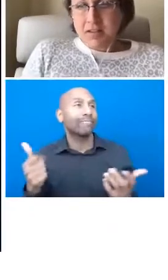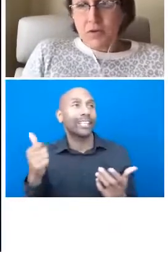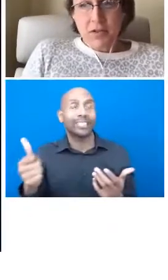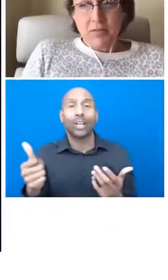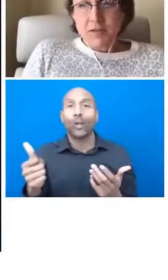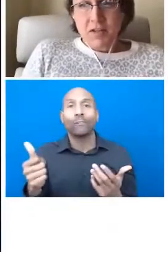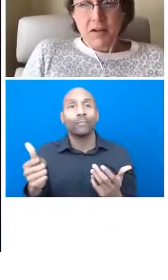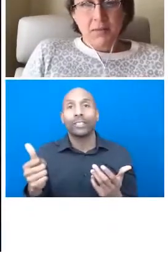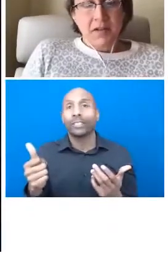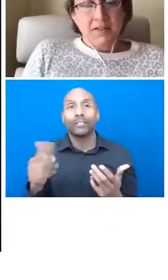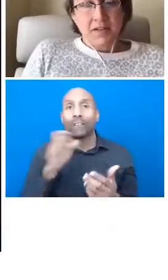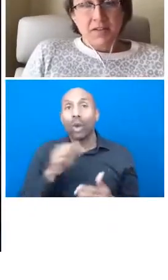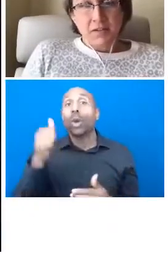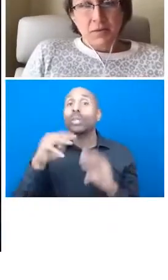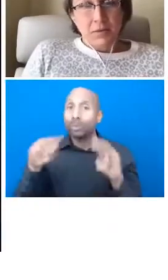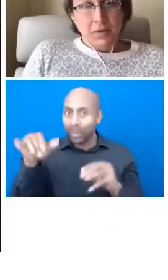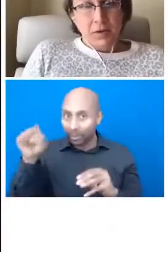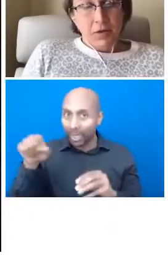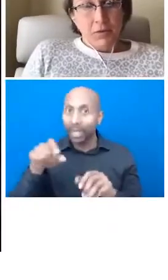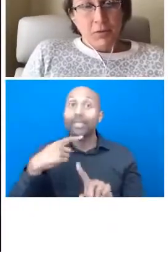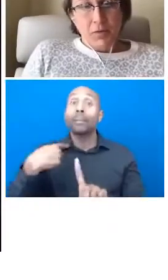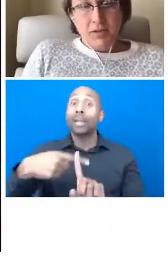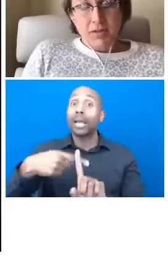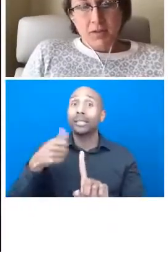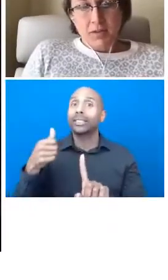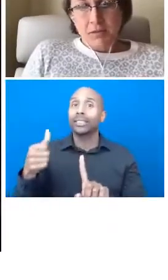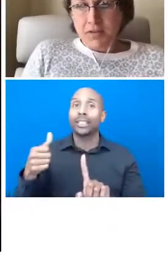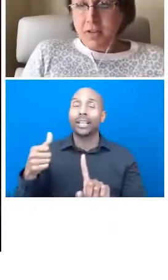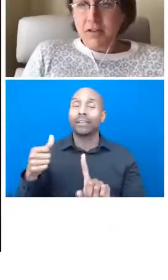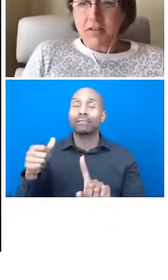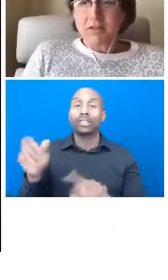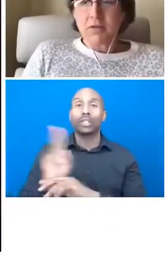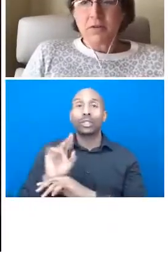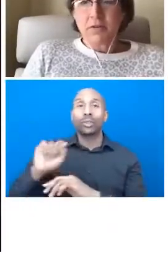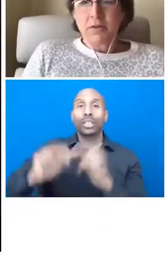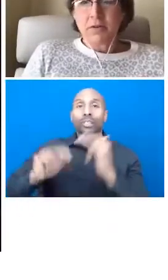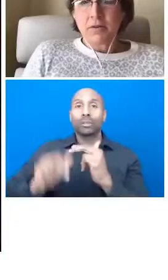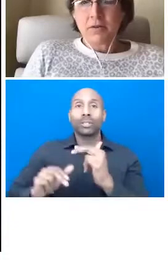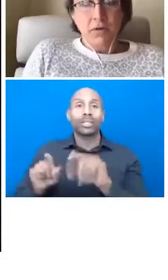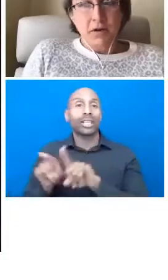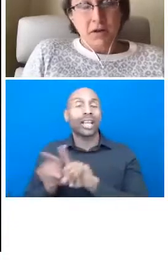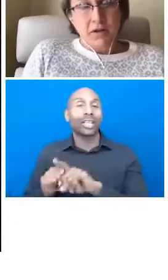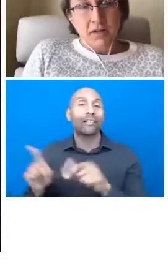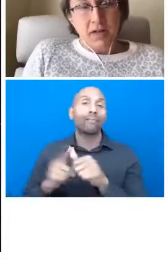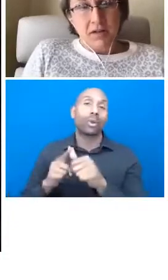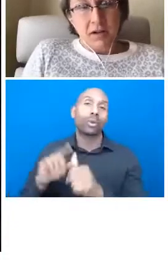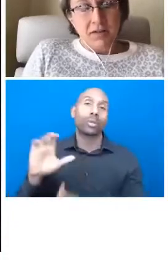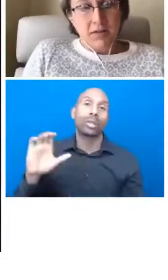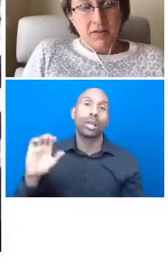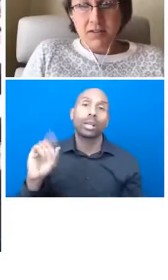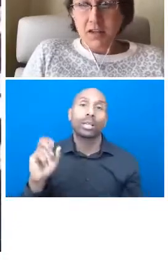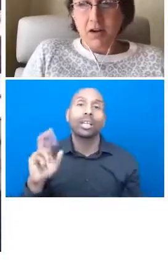It's the oldest museum, but it was the first colored school in Baltimore and was city hall